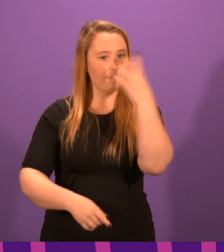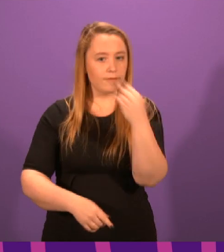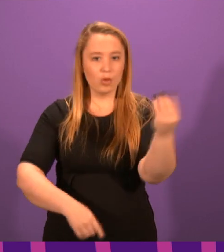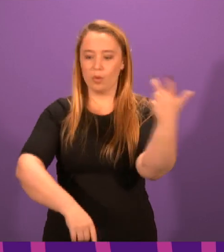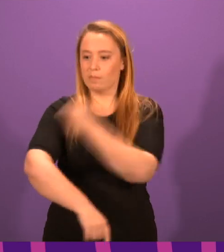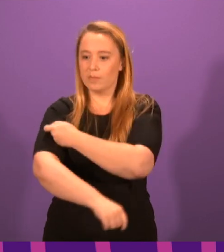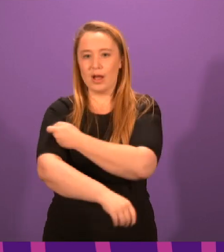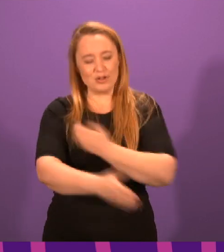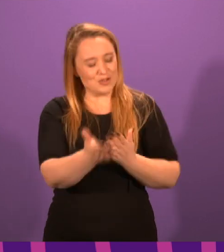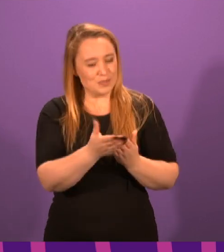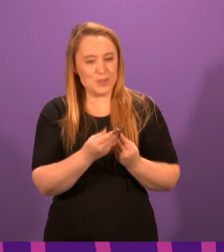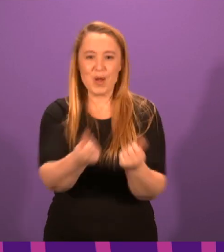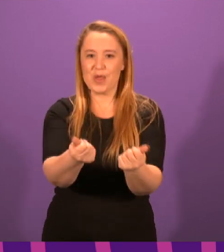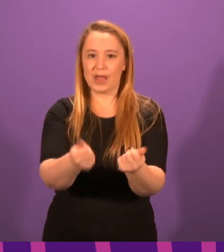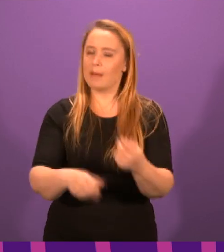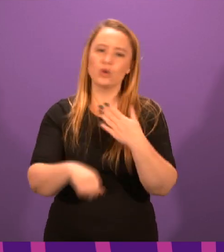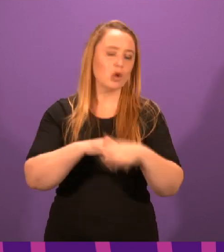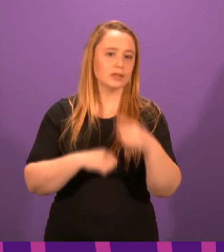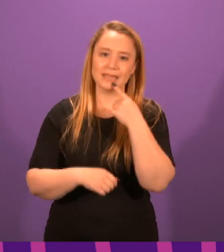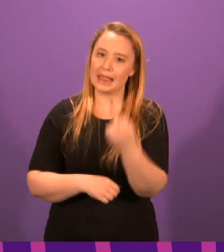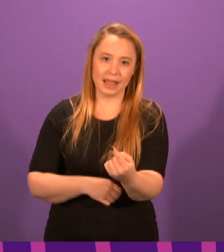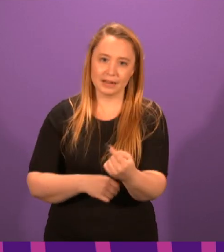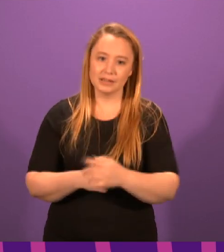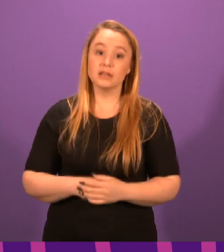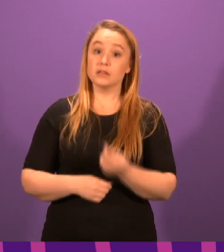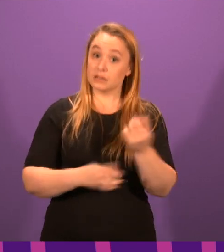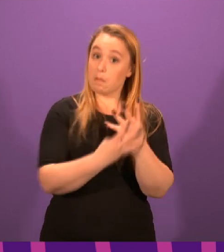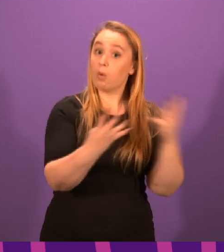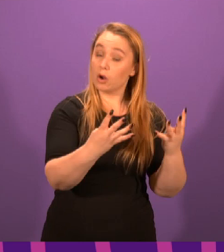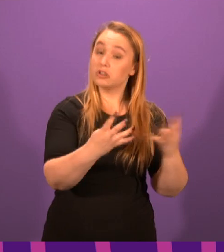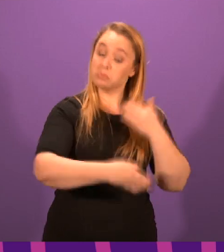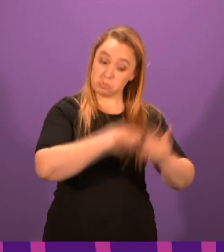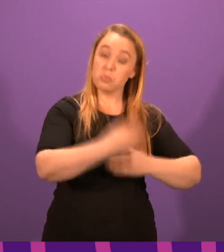smoothly. There are some boards where it has gone very well, but there are others where it has not,